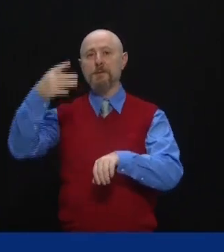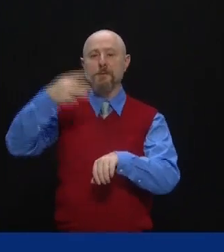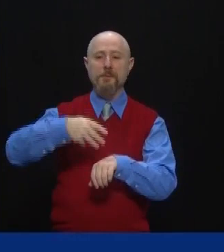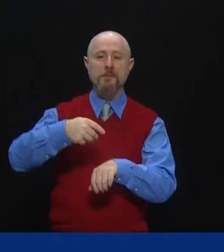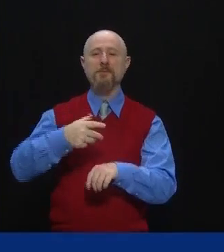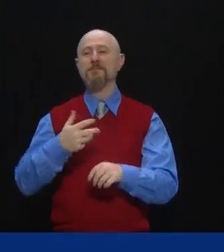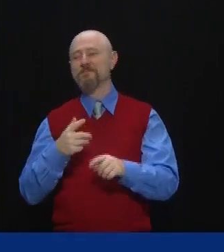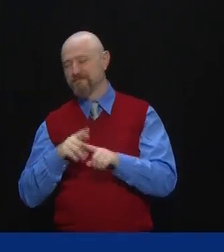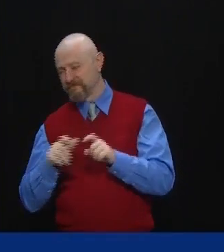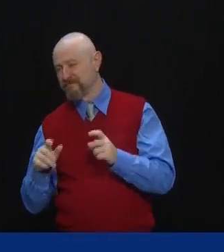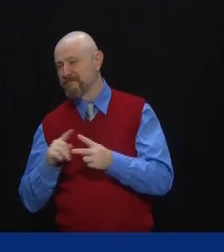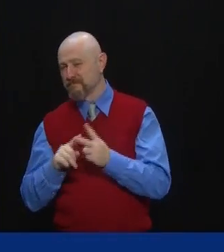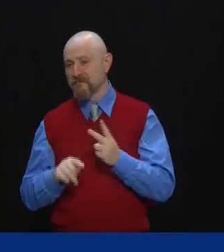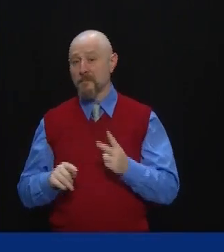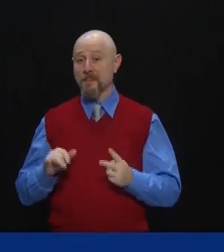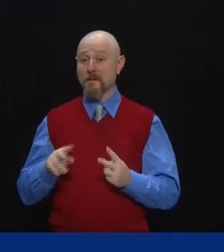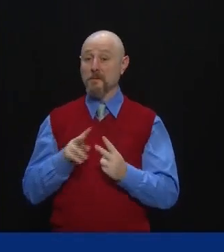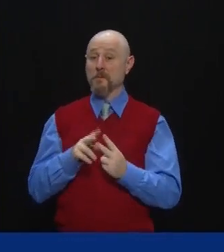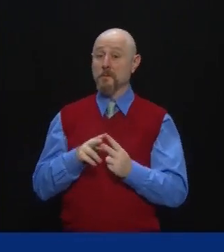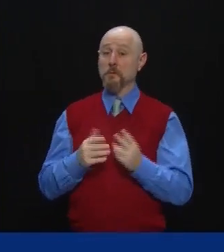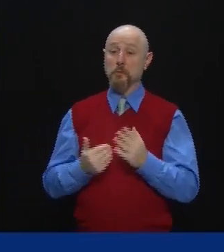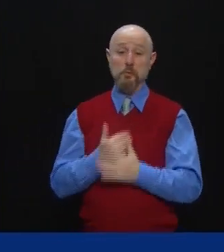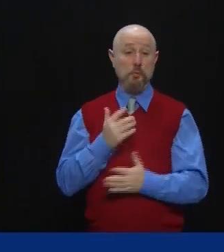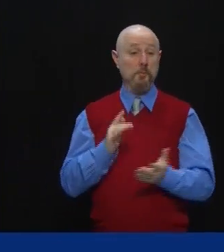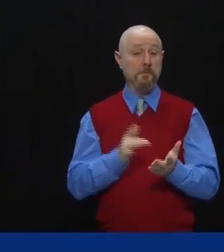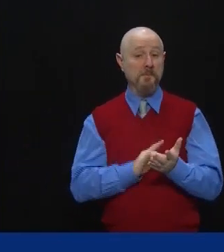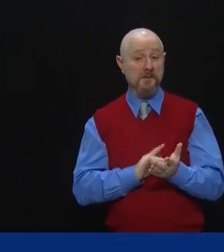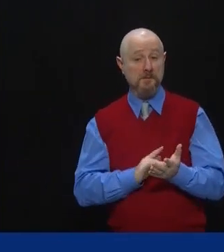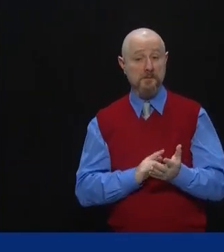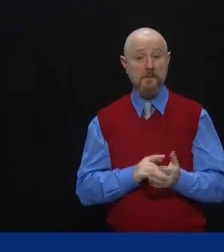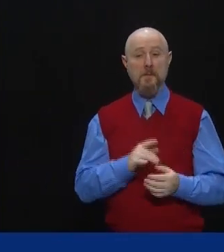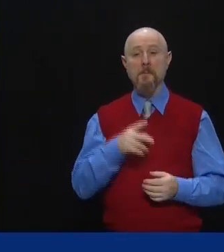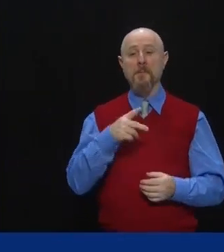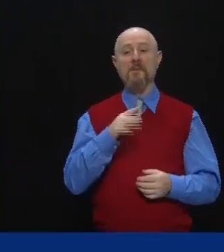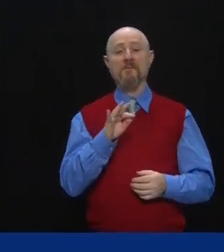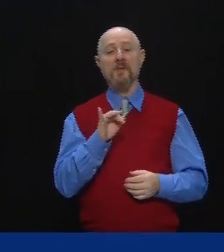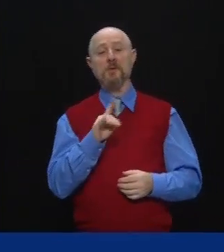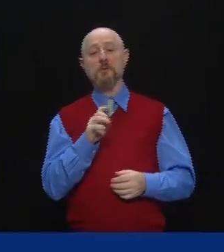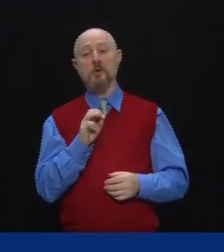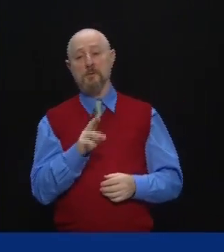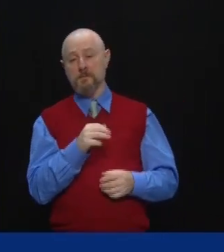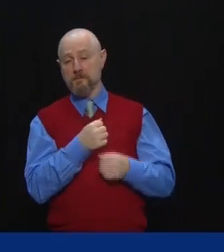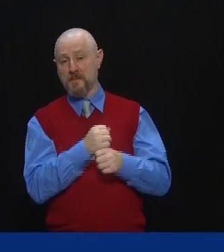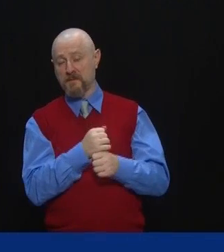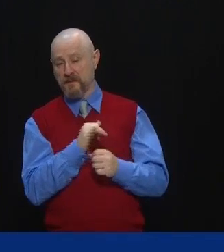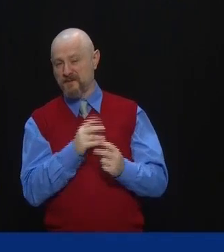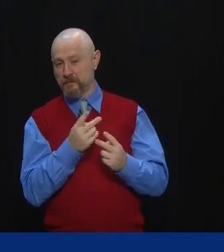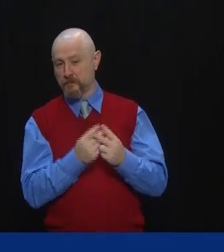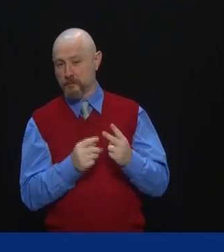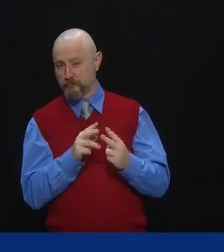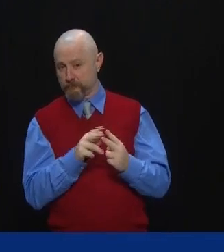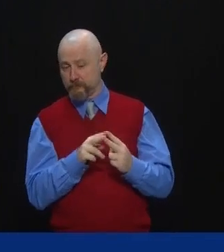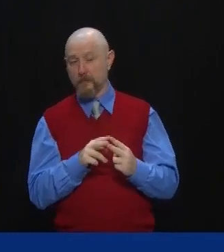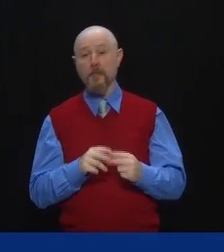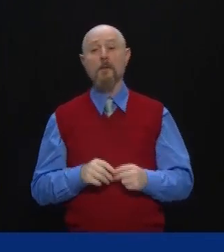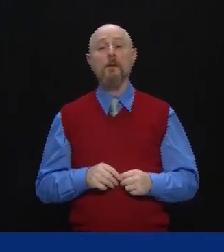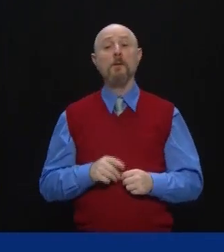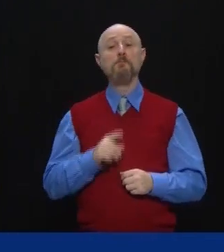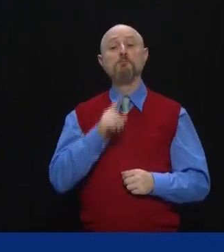BE ADMINISTERED IN HOSPITALS EITHER BY INTRAVENOUS OR SUBCUTANEOUSLY. THESE TWO NEW DRUGS, WHICH ARE,